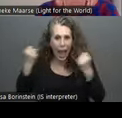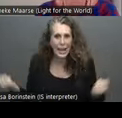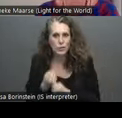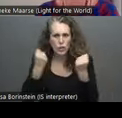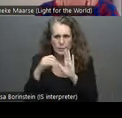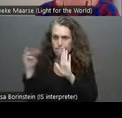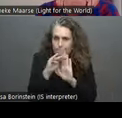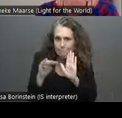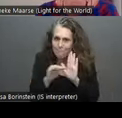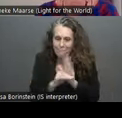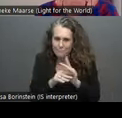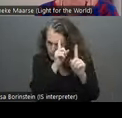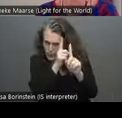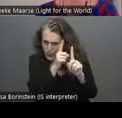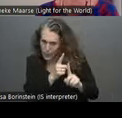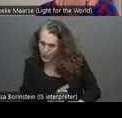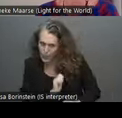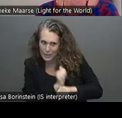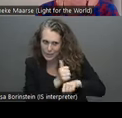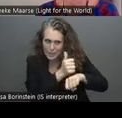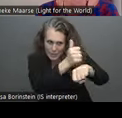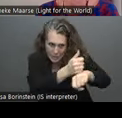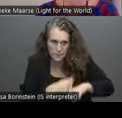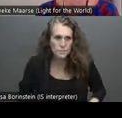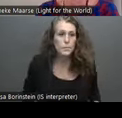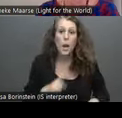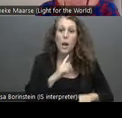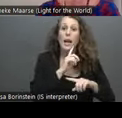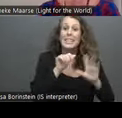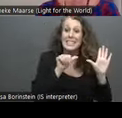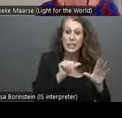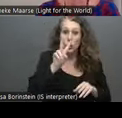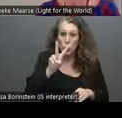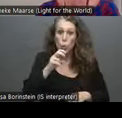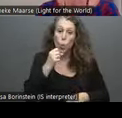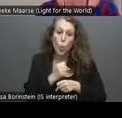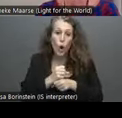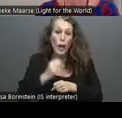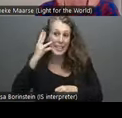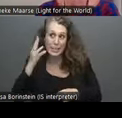we have been able to facilitate 62 work experience placements and our experience is that it's